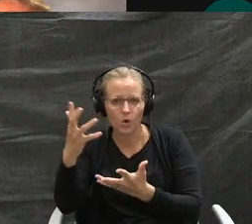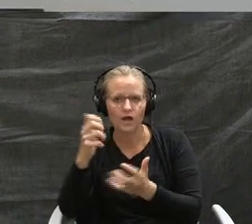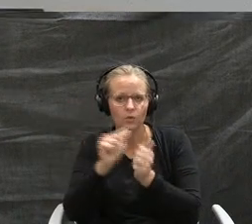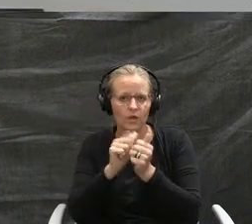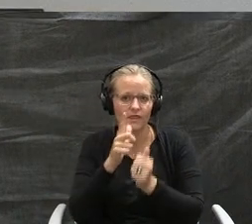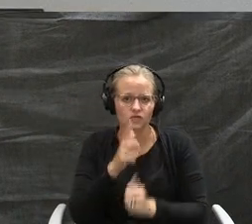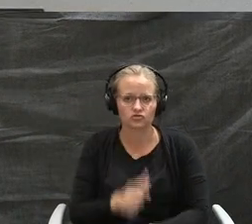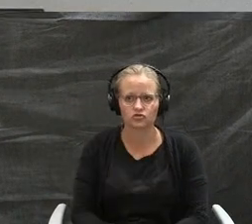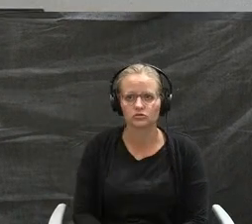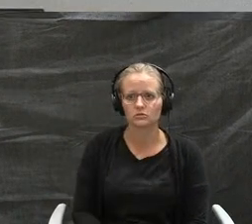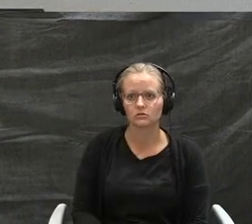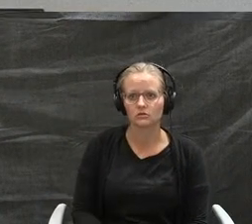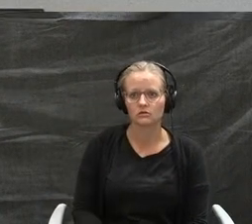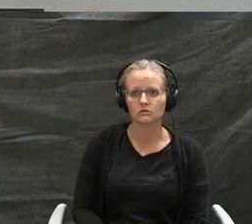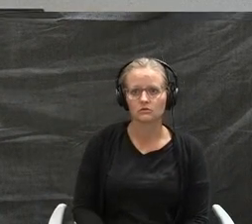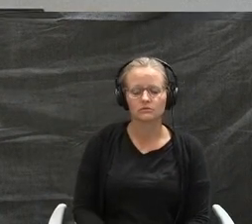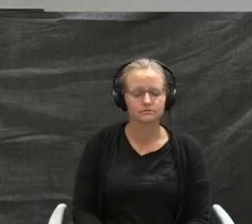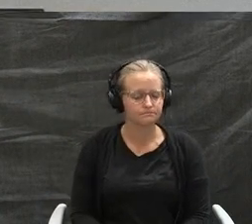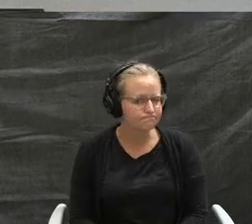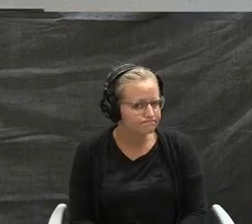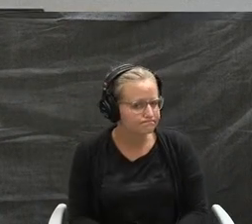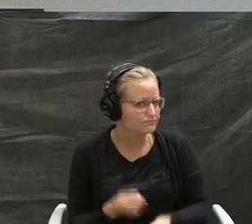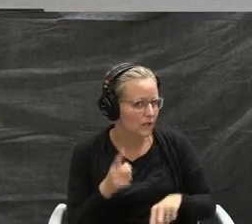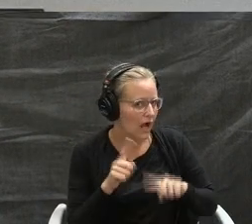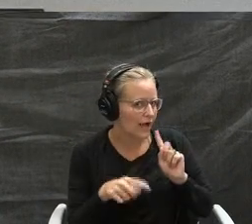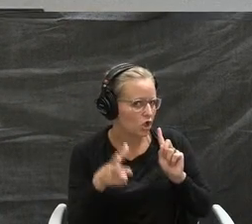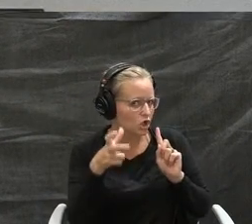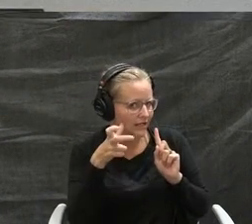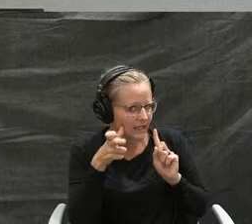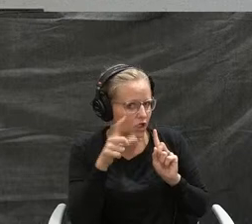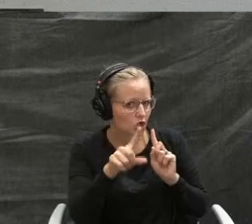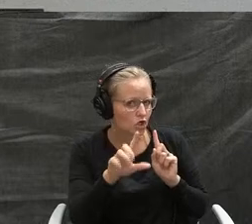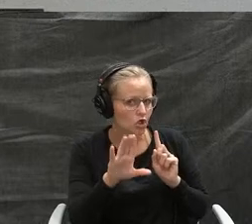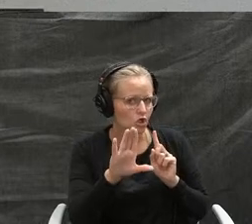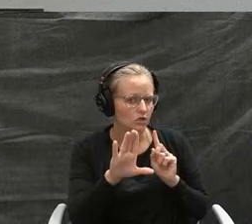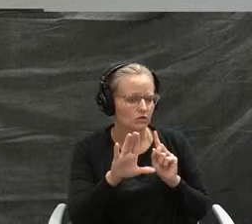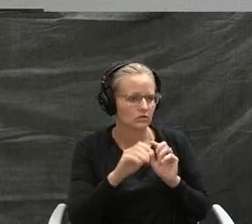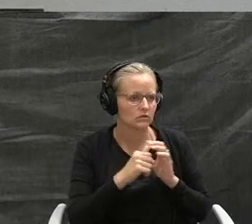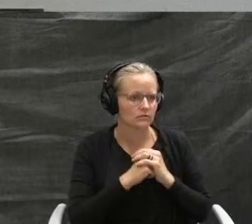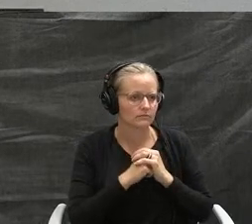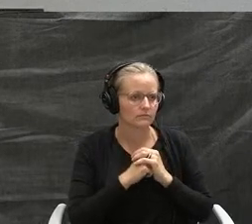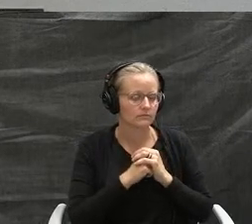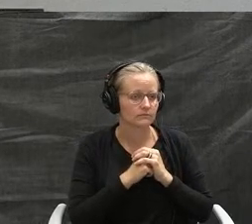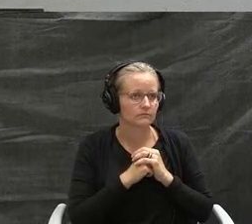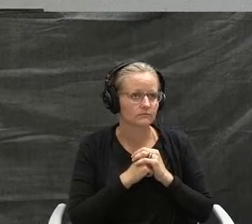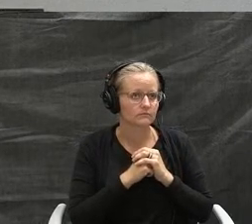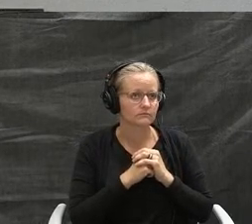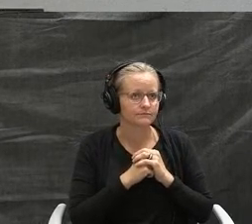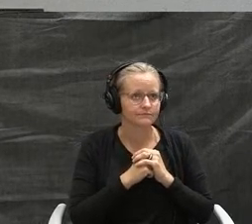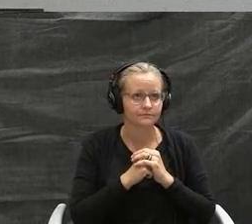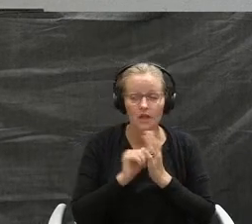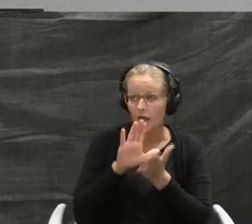Again, I couldn't hear the first 2 words you said. How?